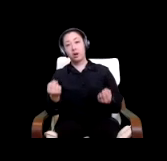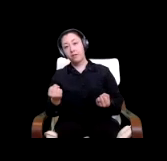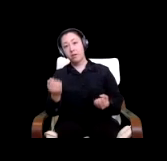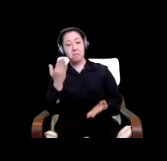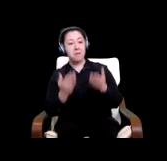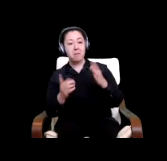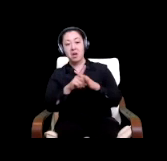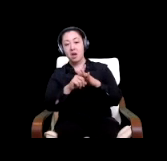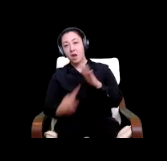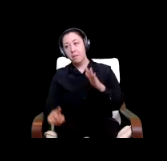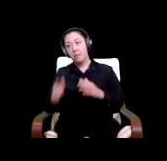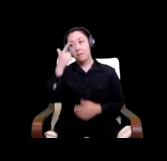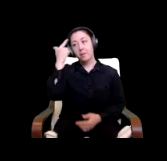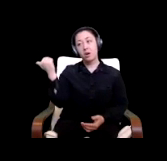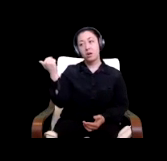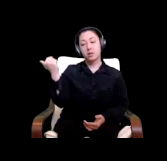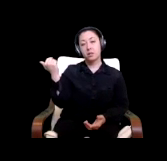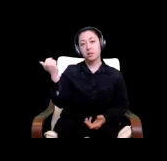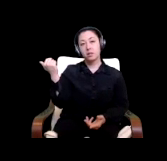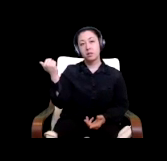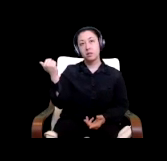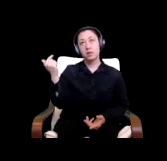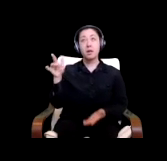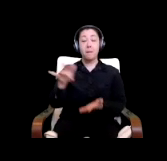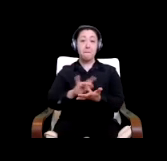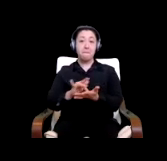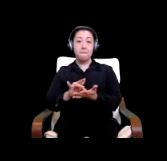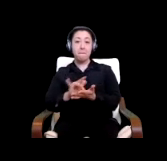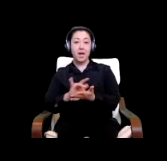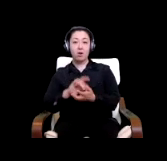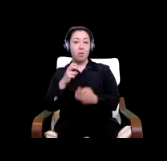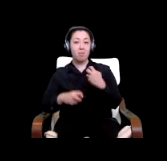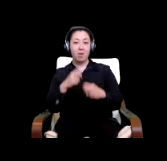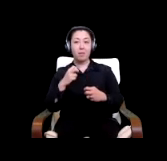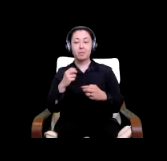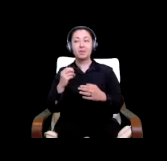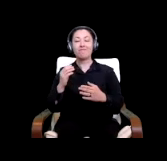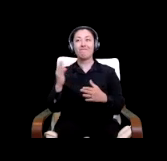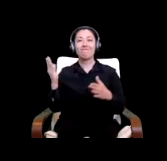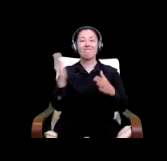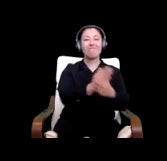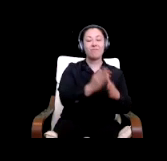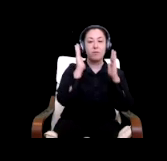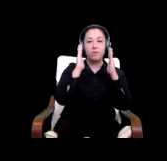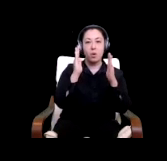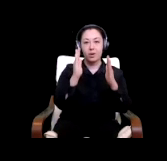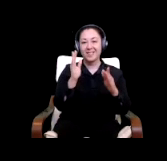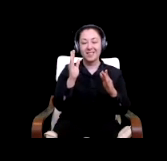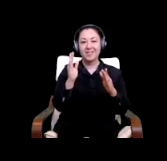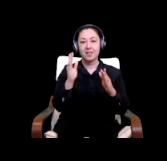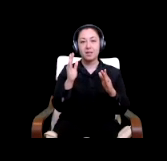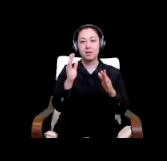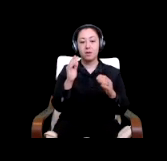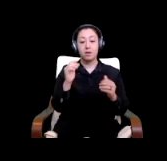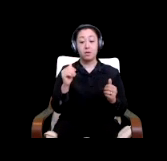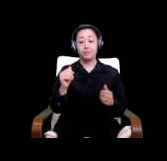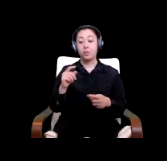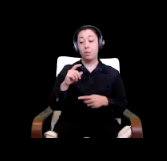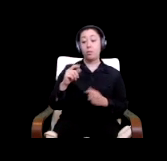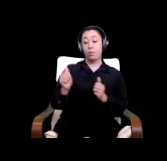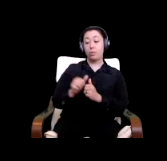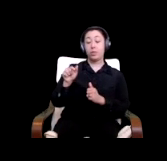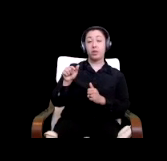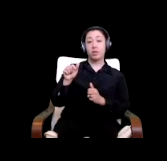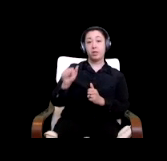concerns that inhibit their ability to focus. With these medical components, the medical